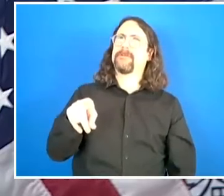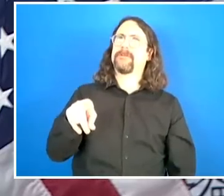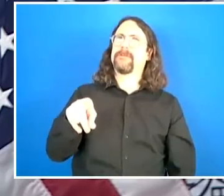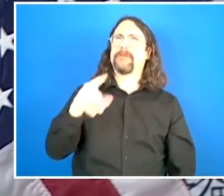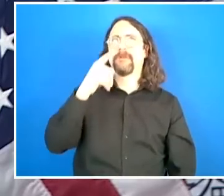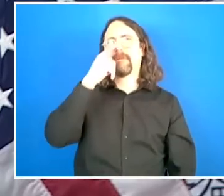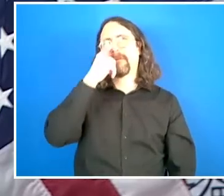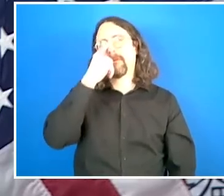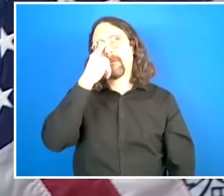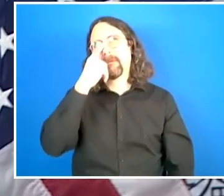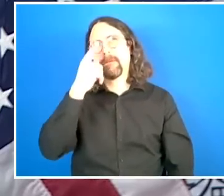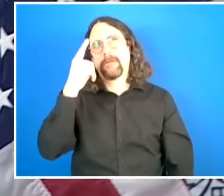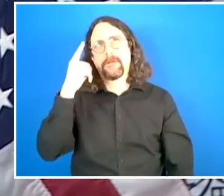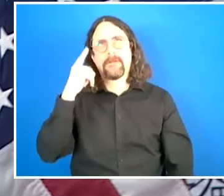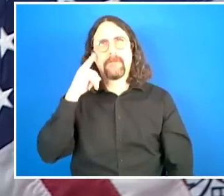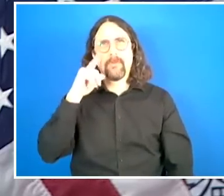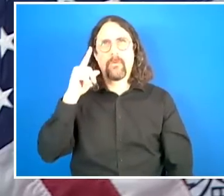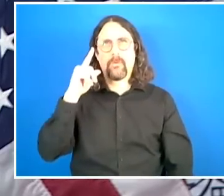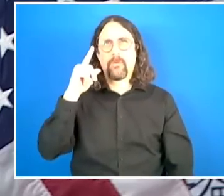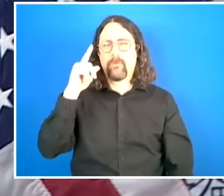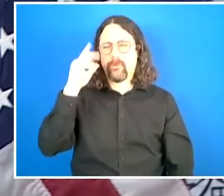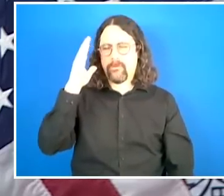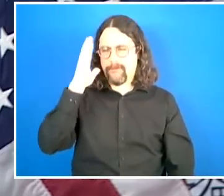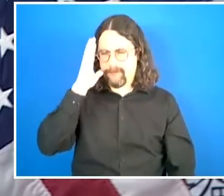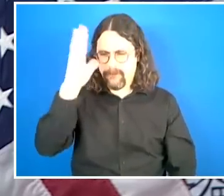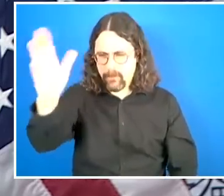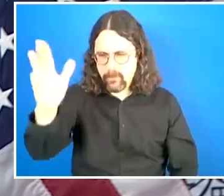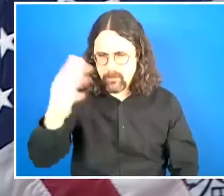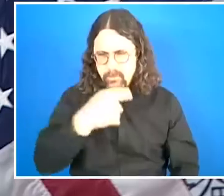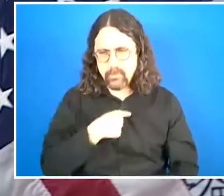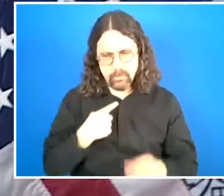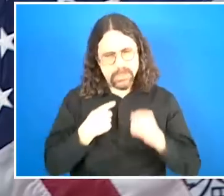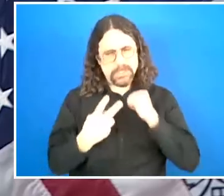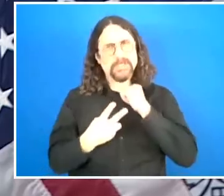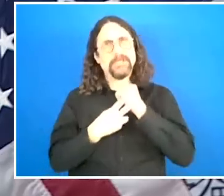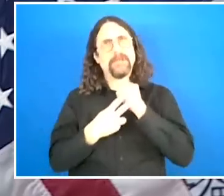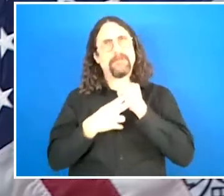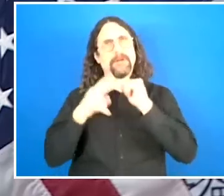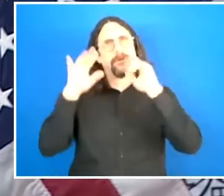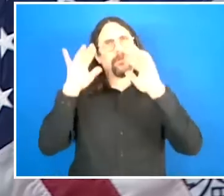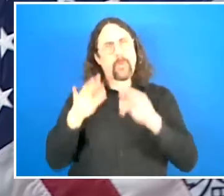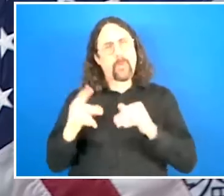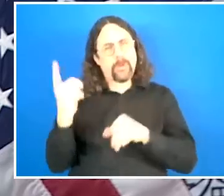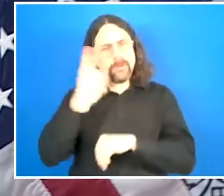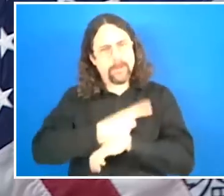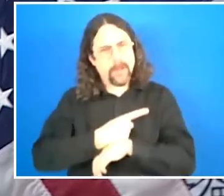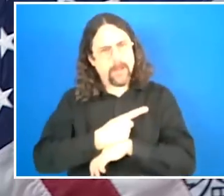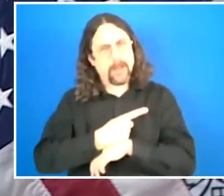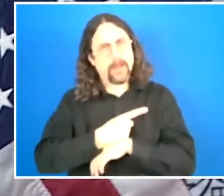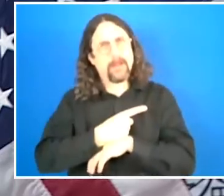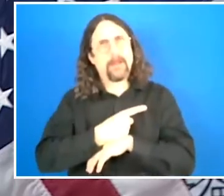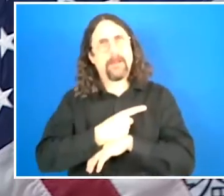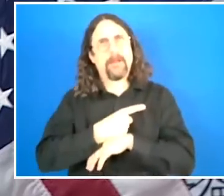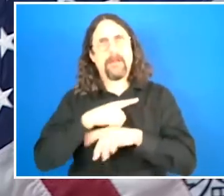BUT I THINK THE QUESTION HERE HAS ALWAYS BEEN, YOU KNOW, ONCE YOU BROKE OUT AND IT WAS HORRIBLE TO